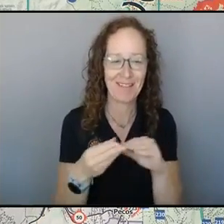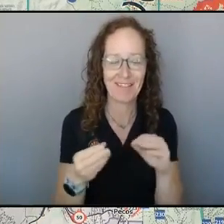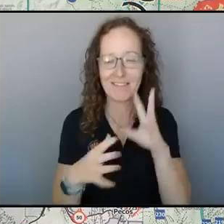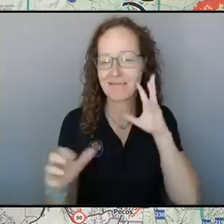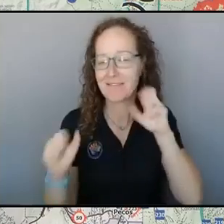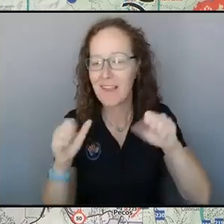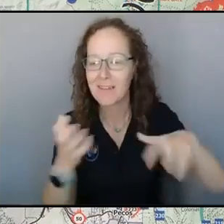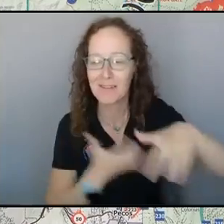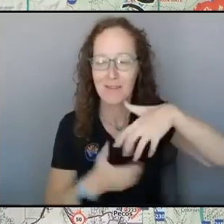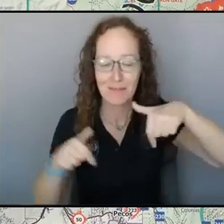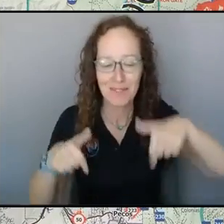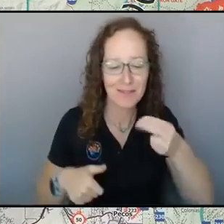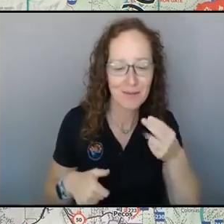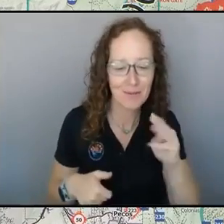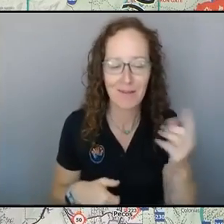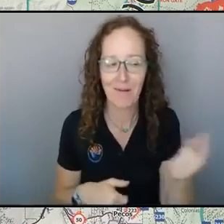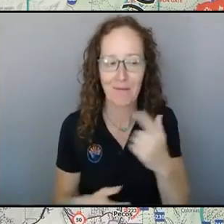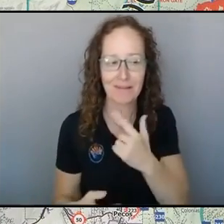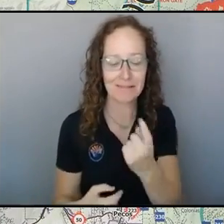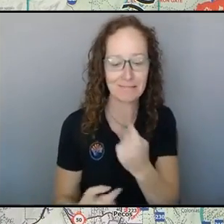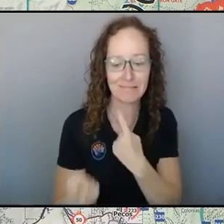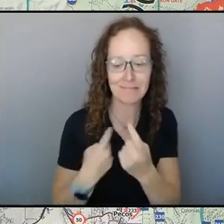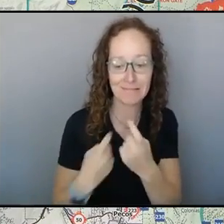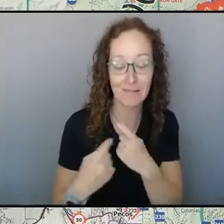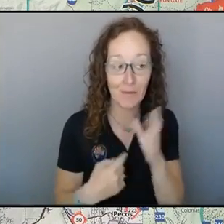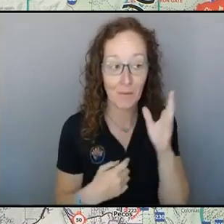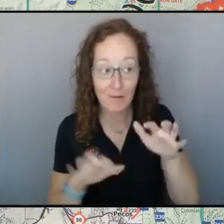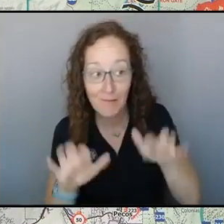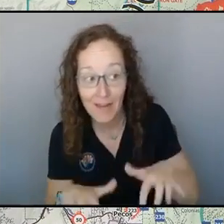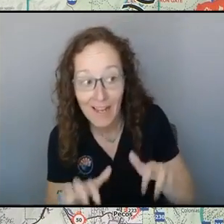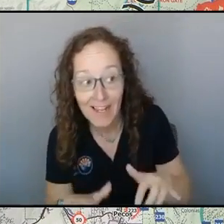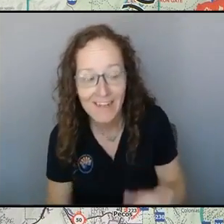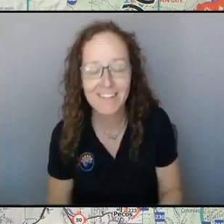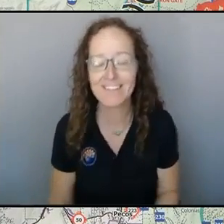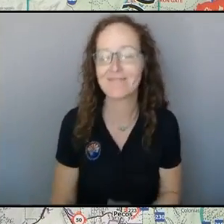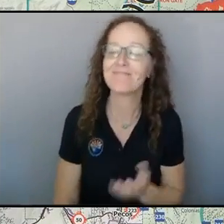'Are we going to get any rain?' Well keep in mind we could get